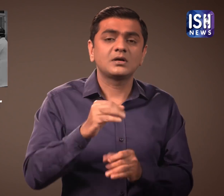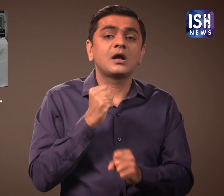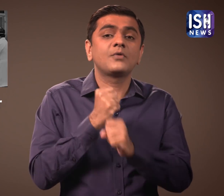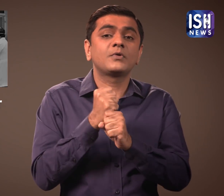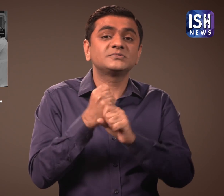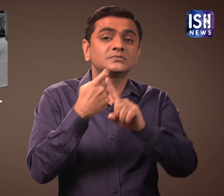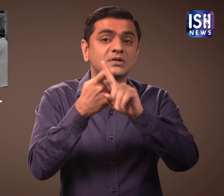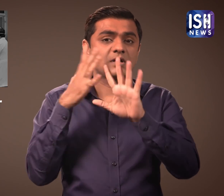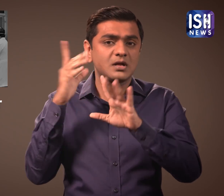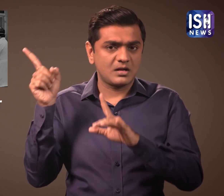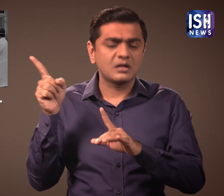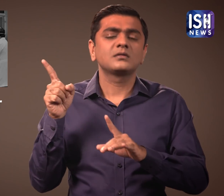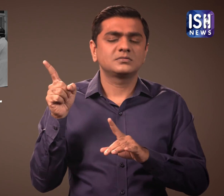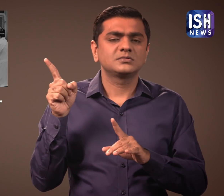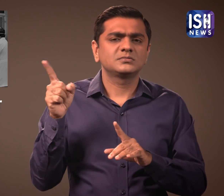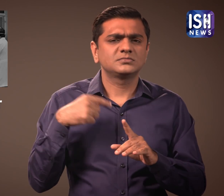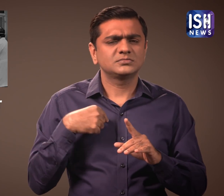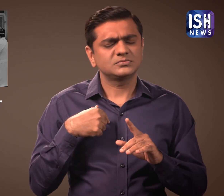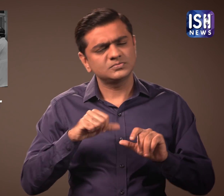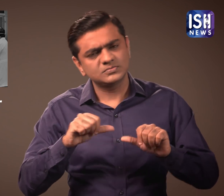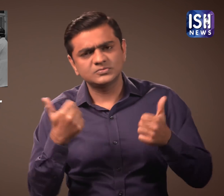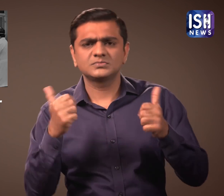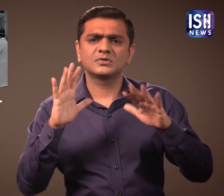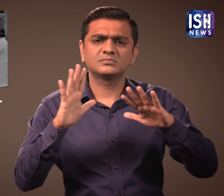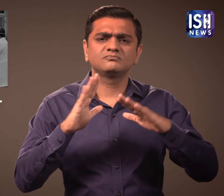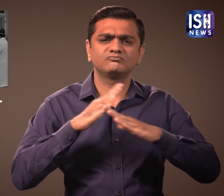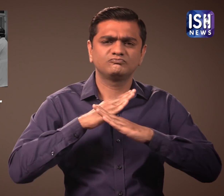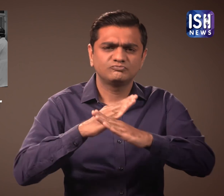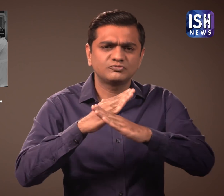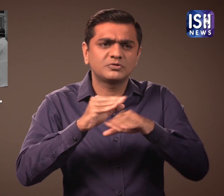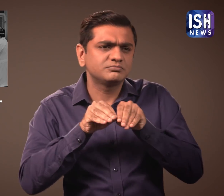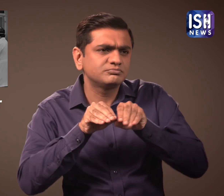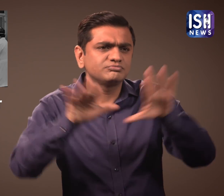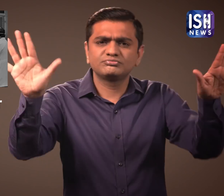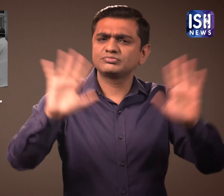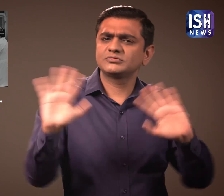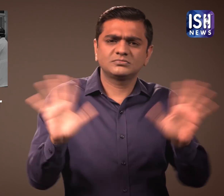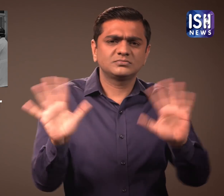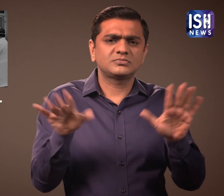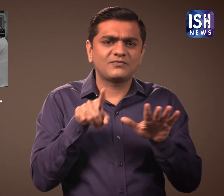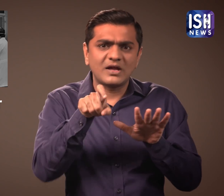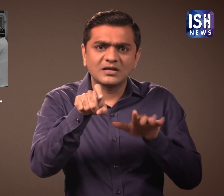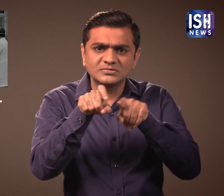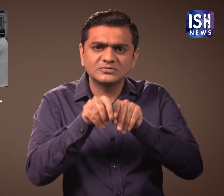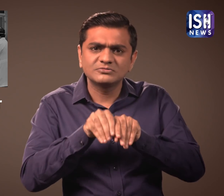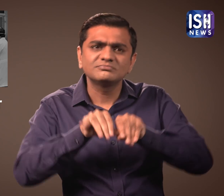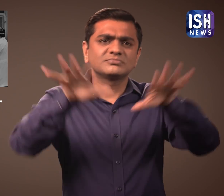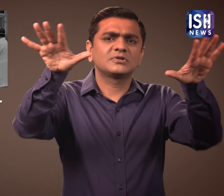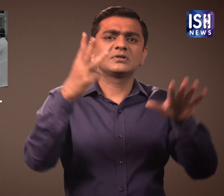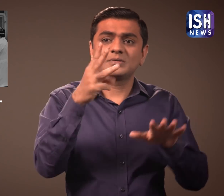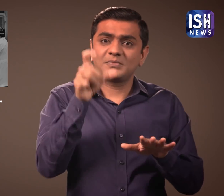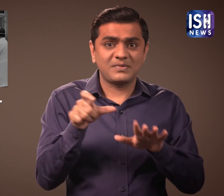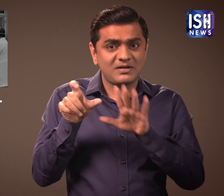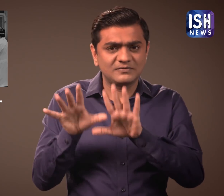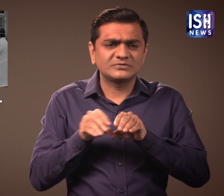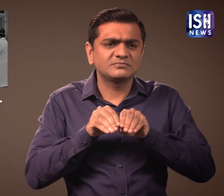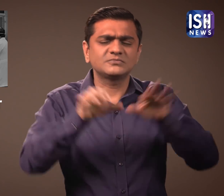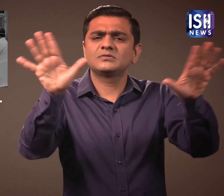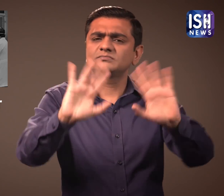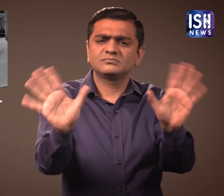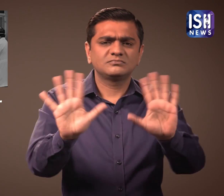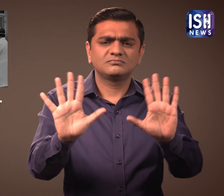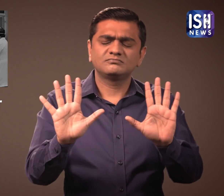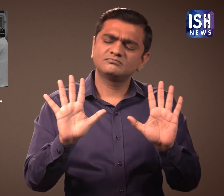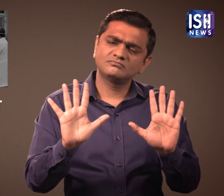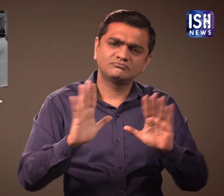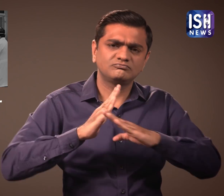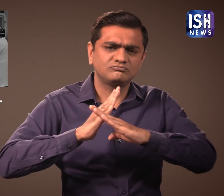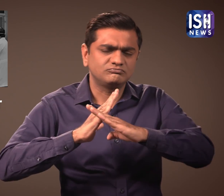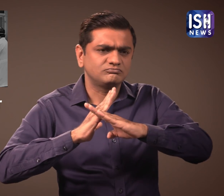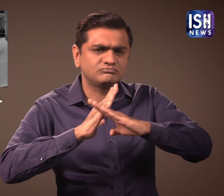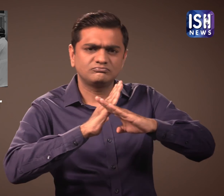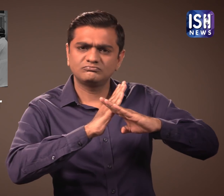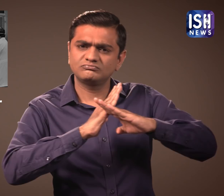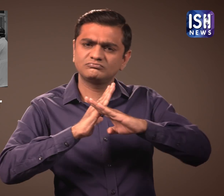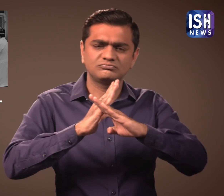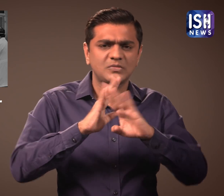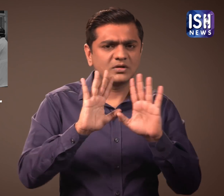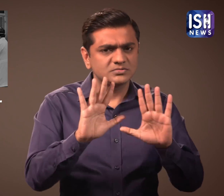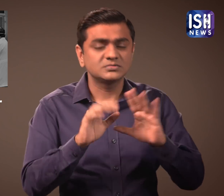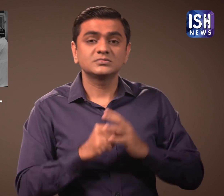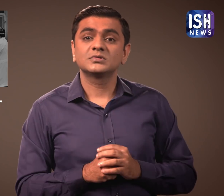The Government of Kerala is doing everything to prevent the virus from spreading.